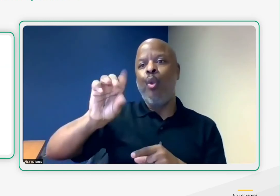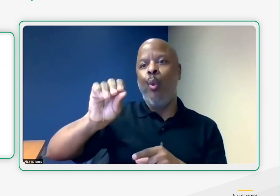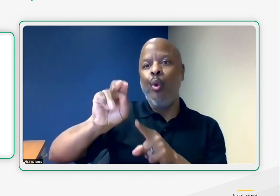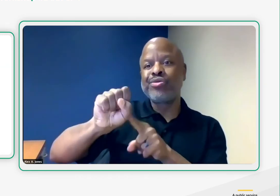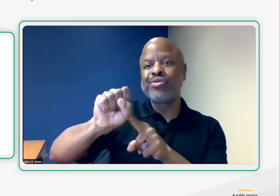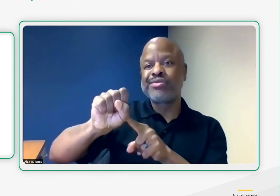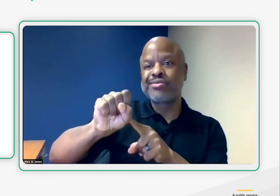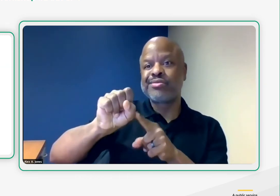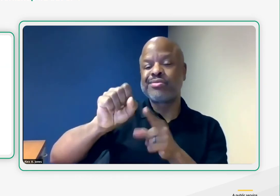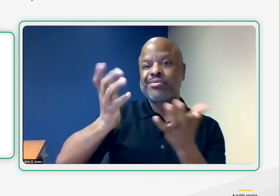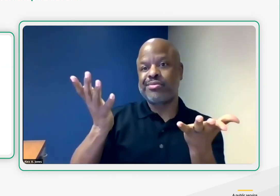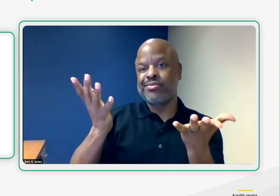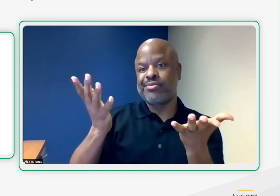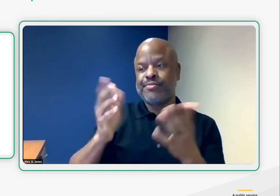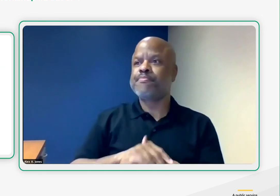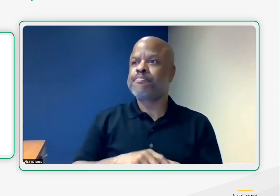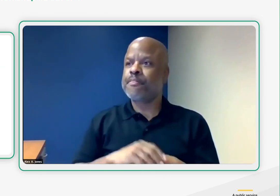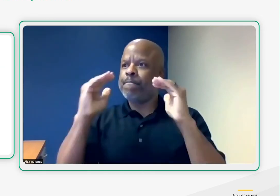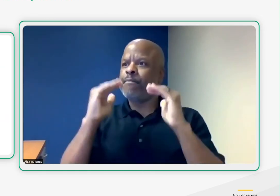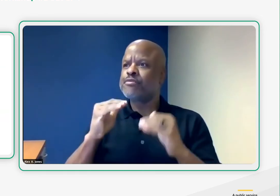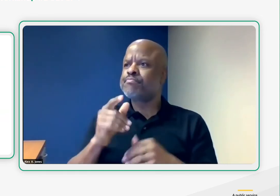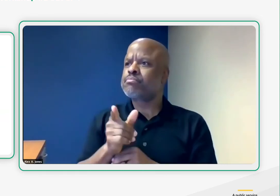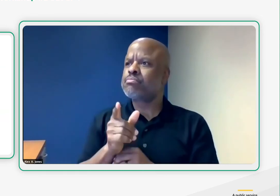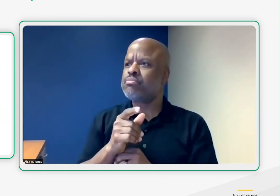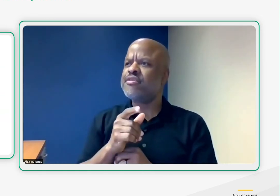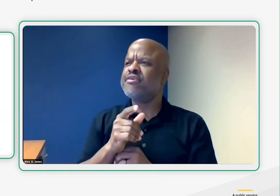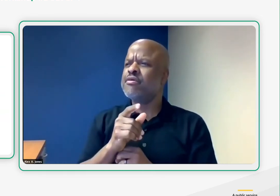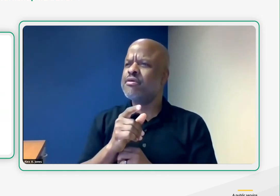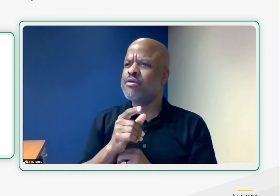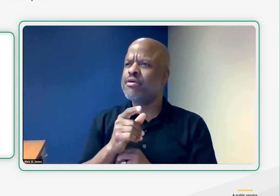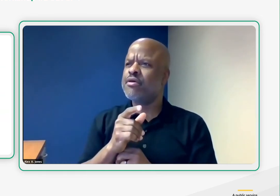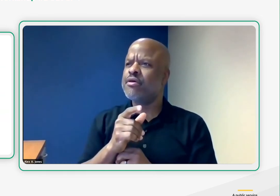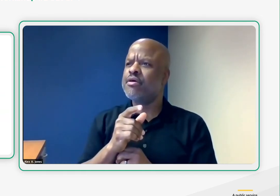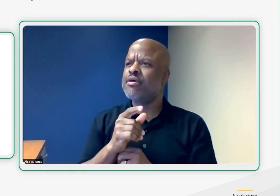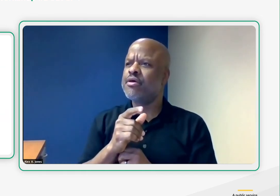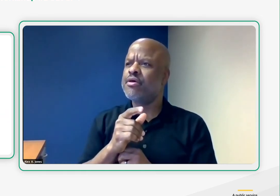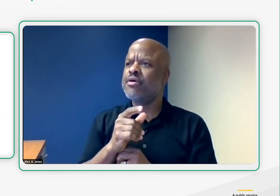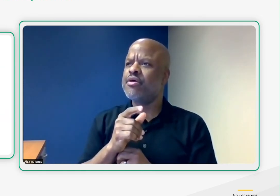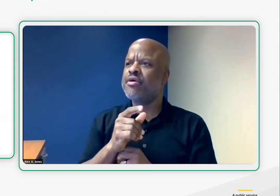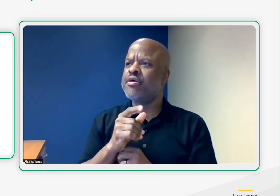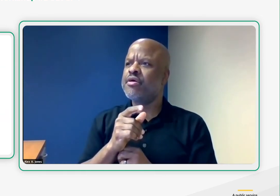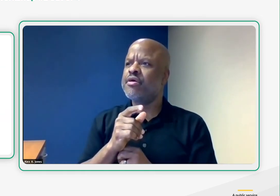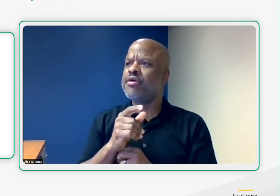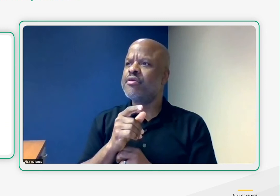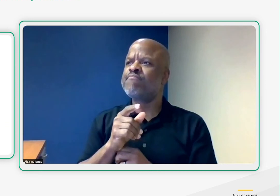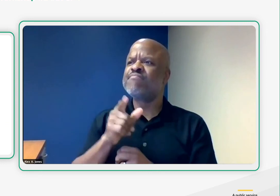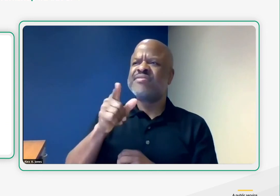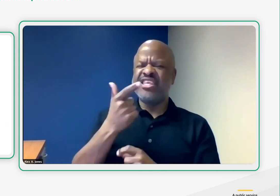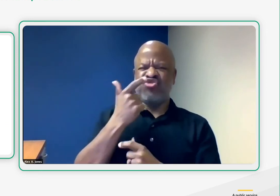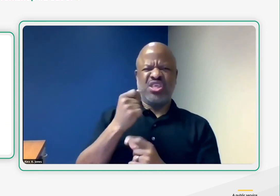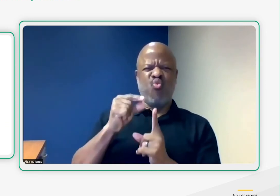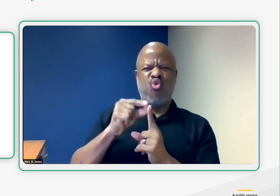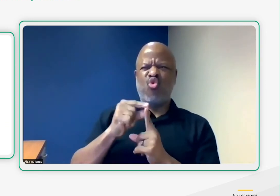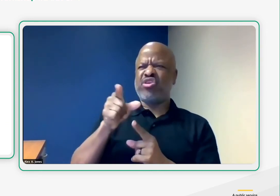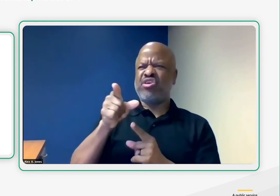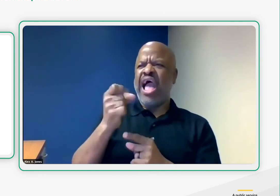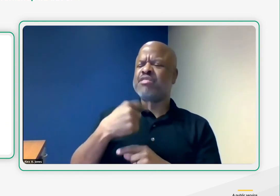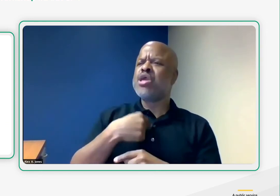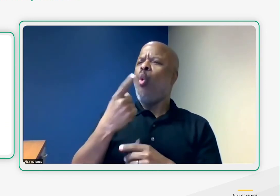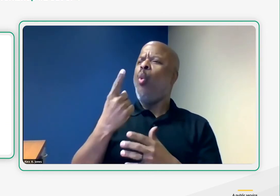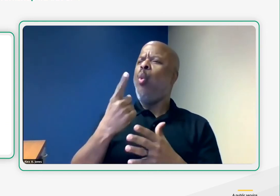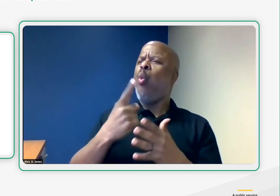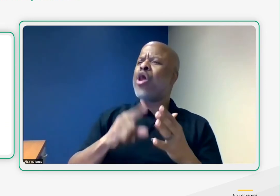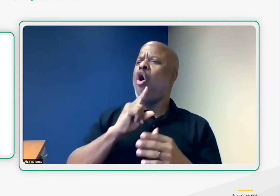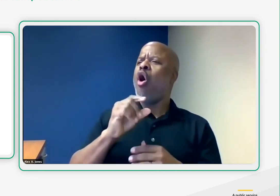You know, there's various different loans and other types of funding.